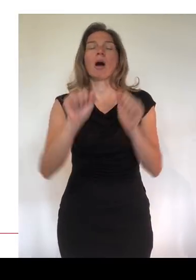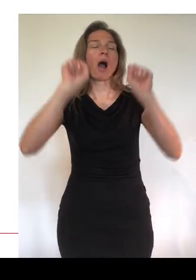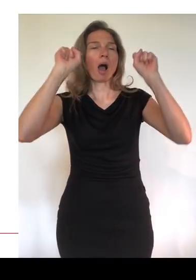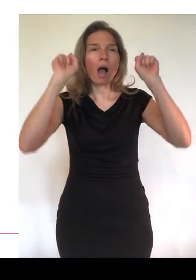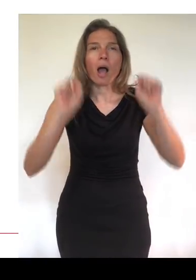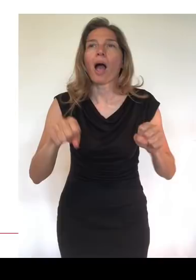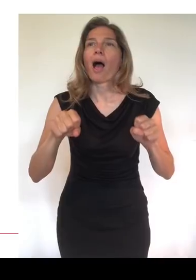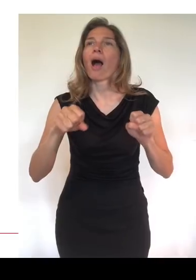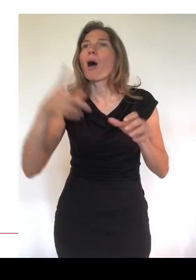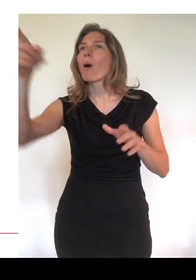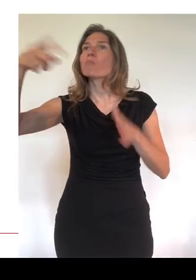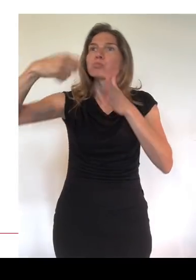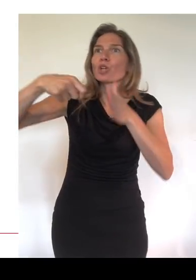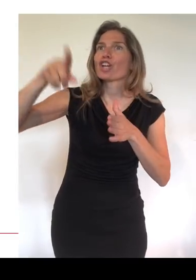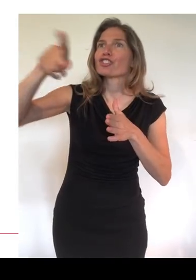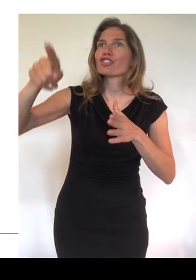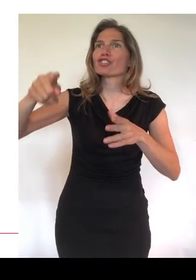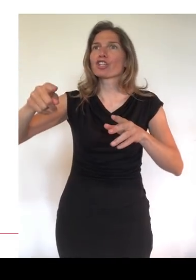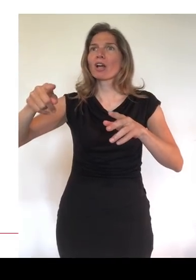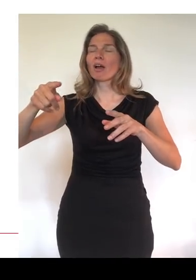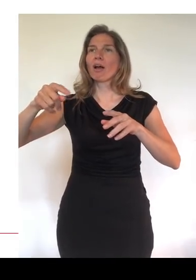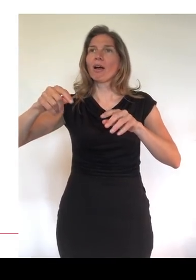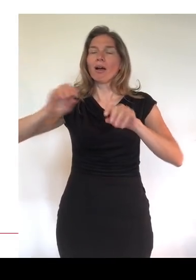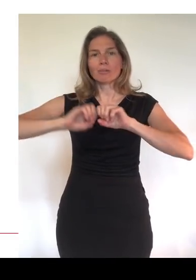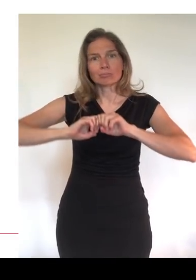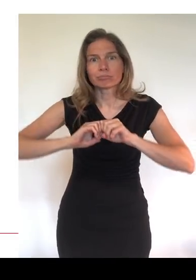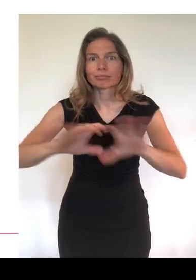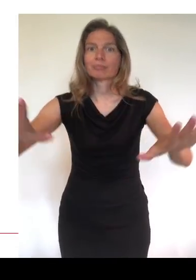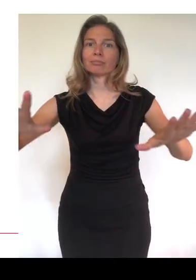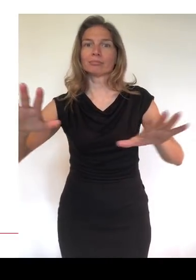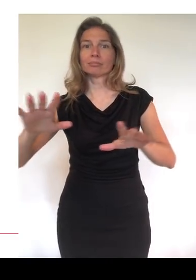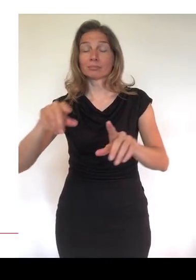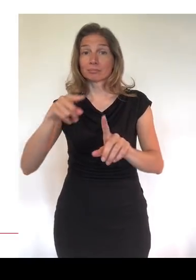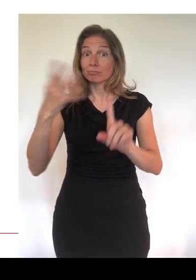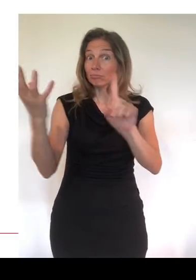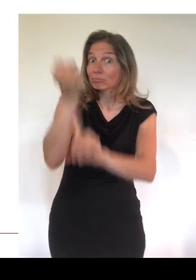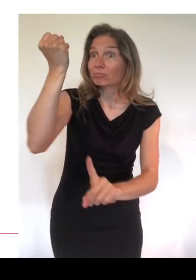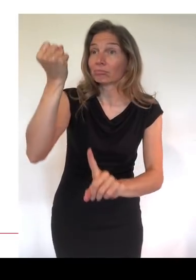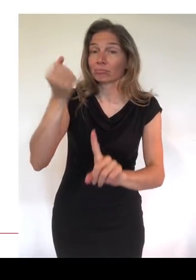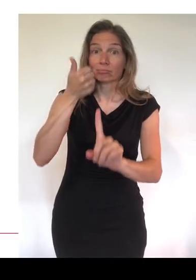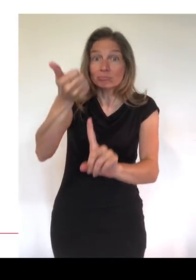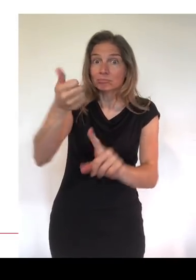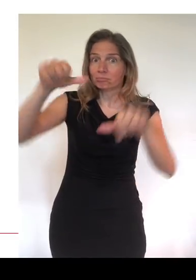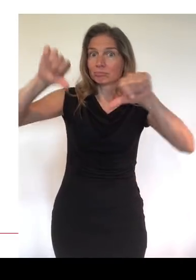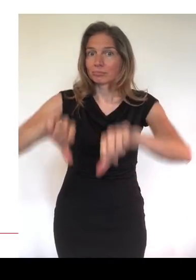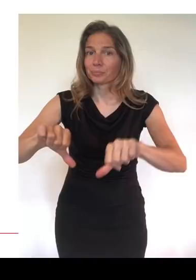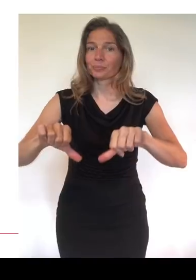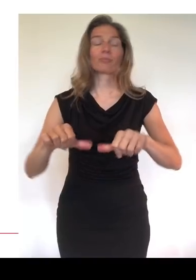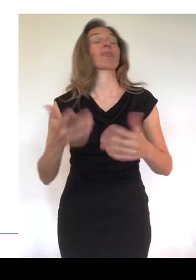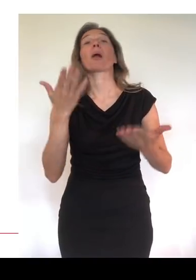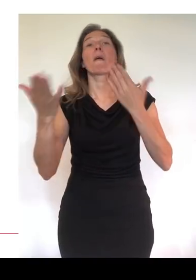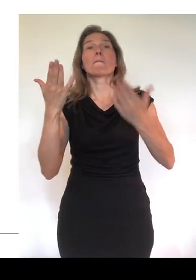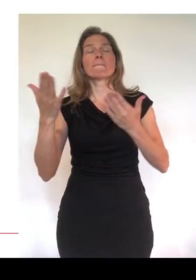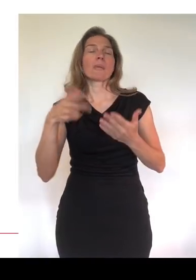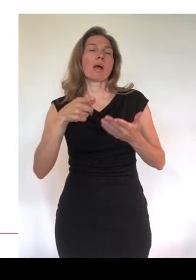they are showing certain items and if they're mastering it or are they